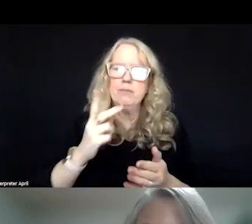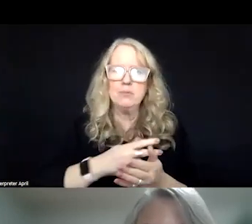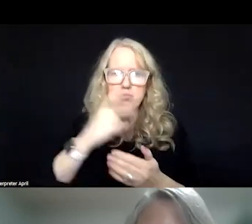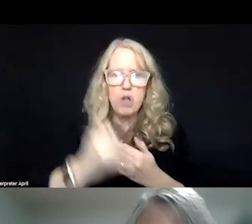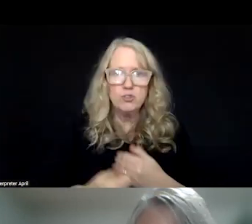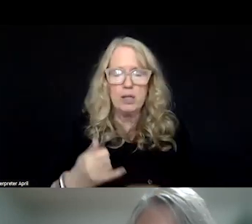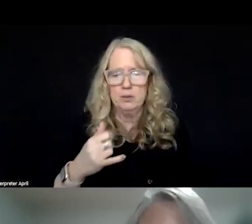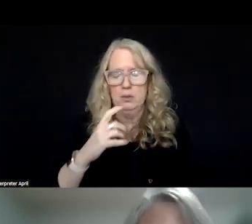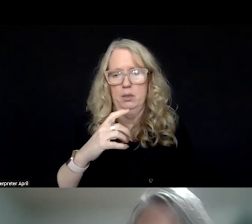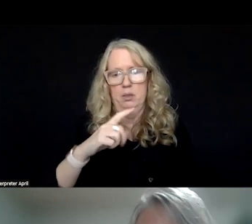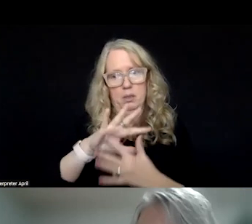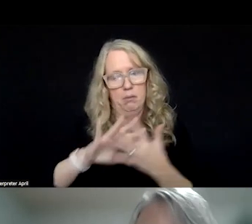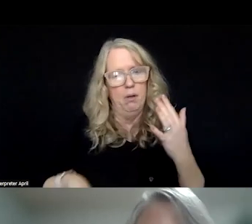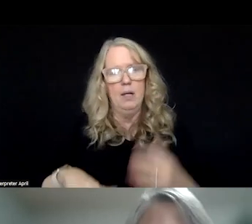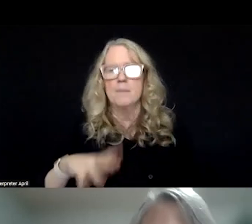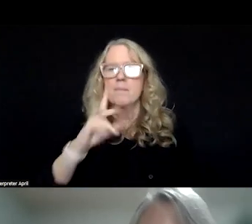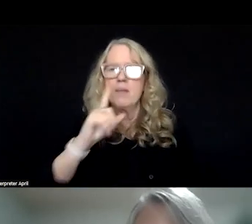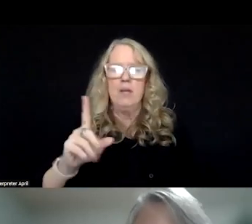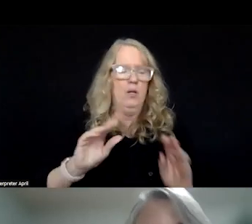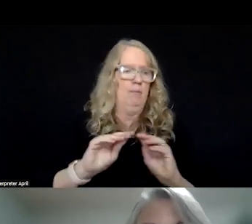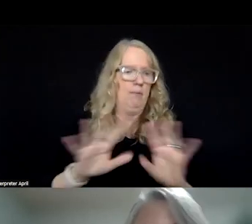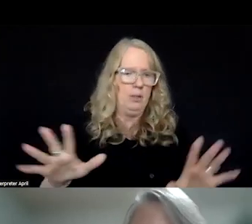THIS VERSION AND IT IS CLEARLY MARKED WHAT IS NO. IF YOU HAVE